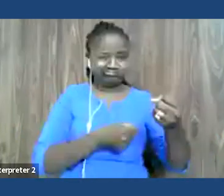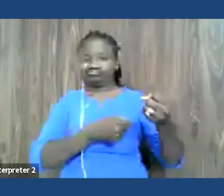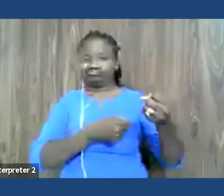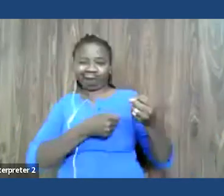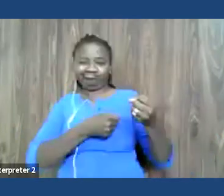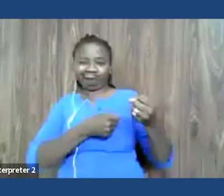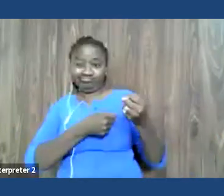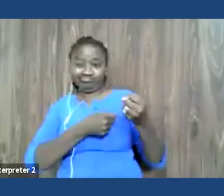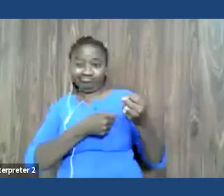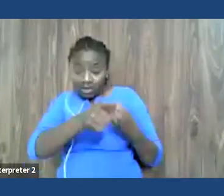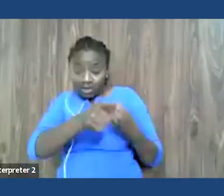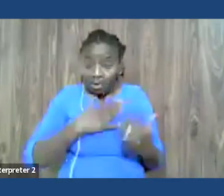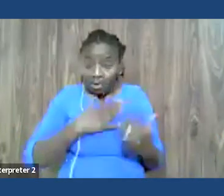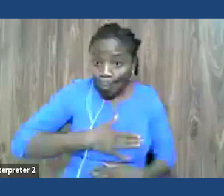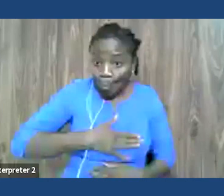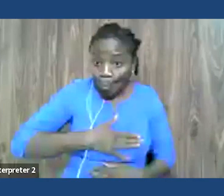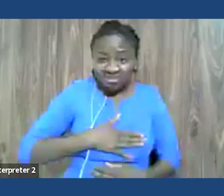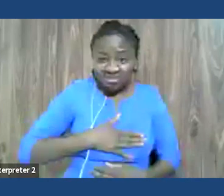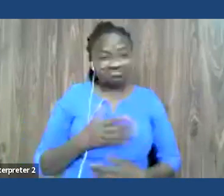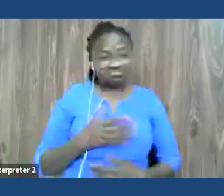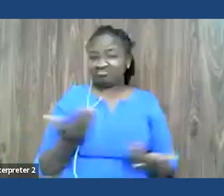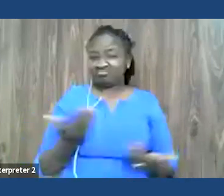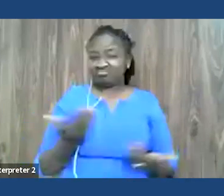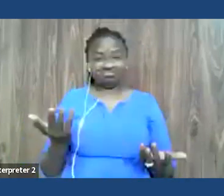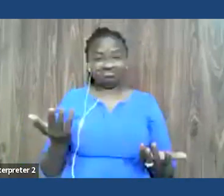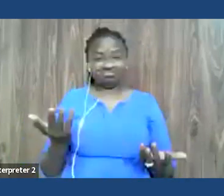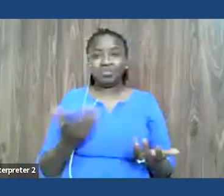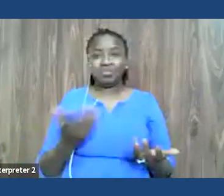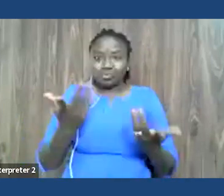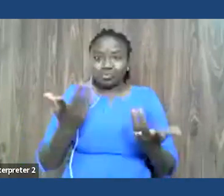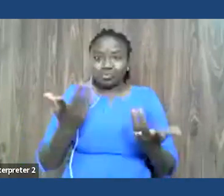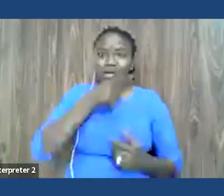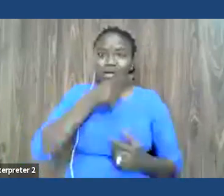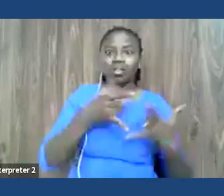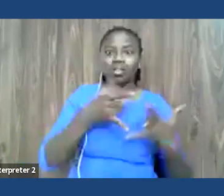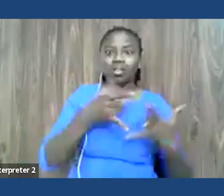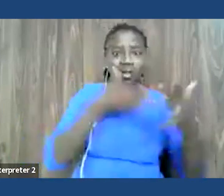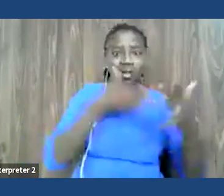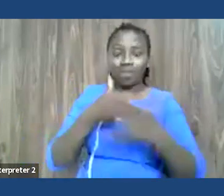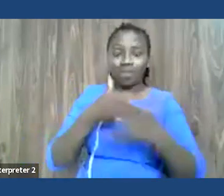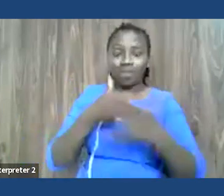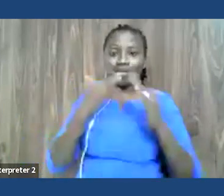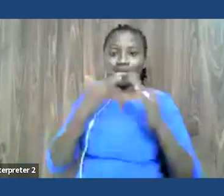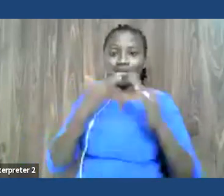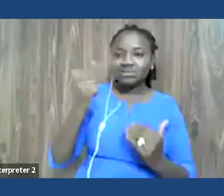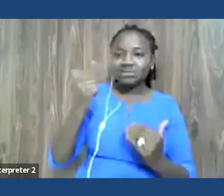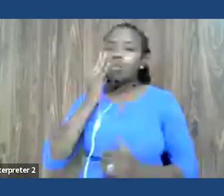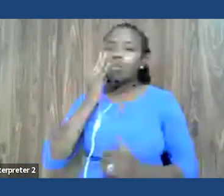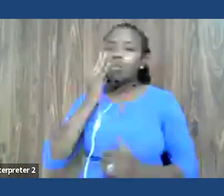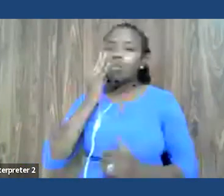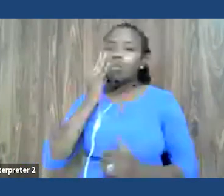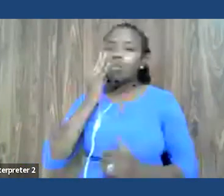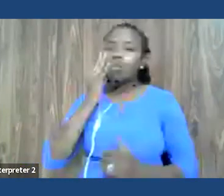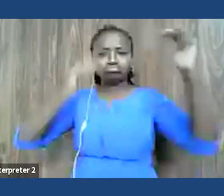And we break that down into fraud and scams which target older adults more heavily, misinformation,